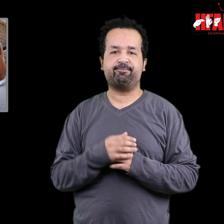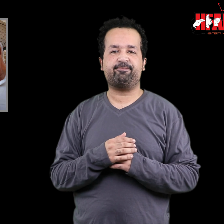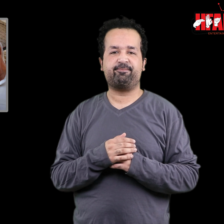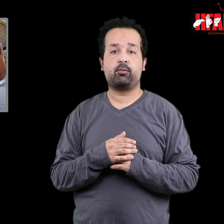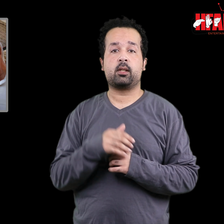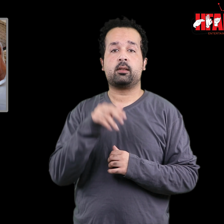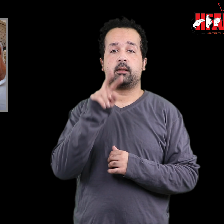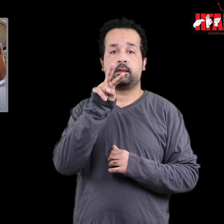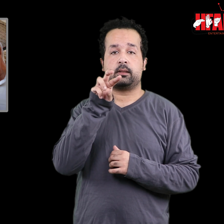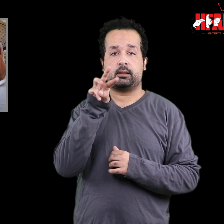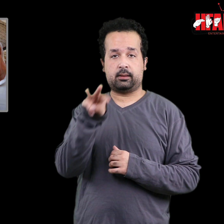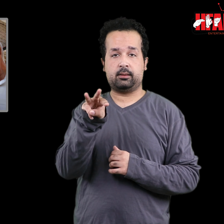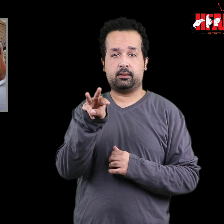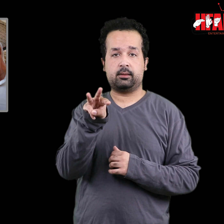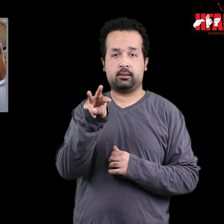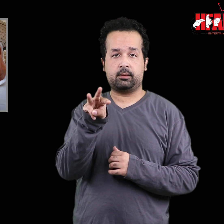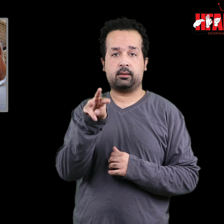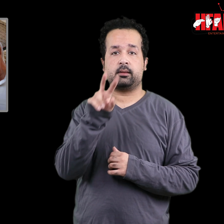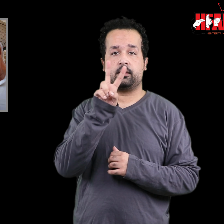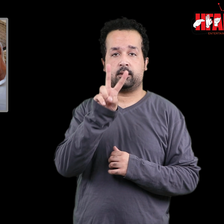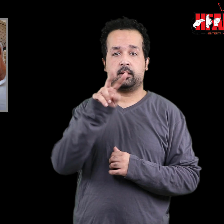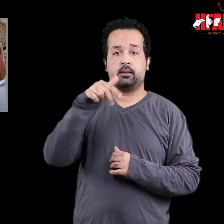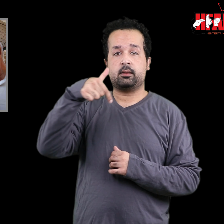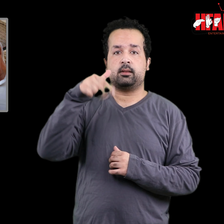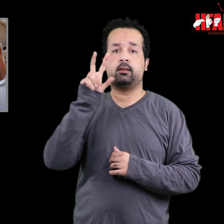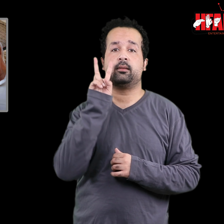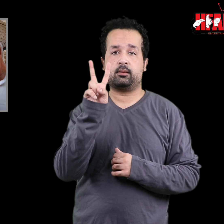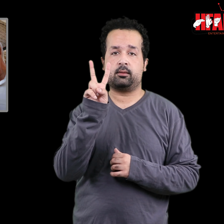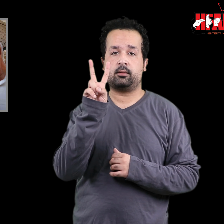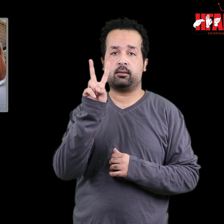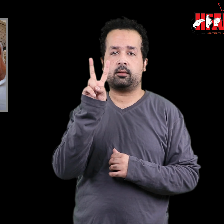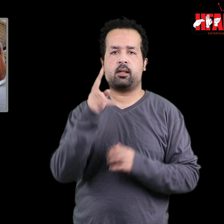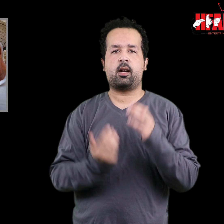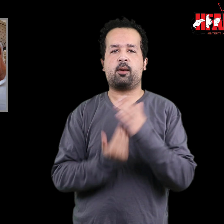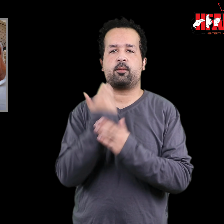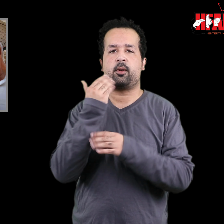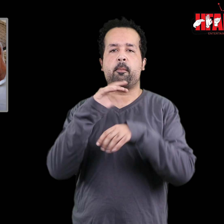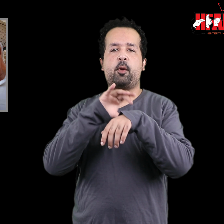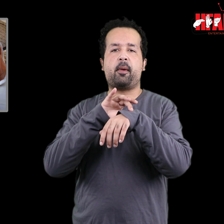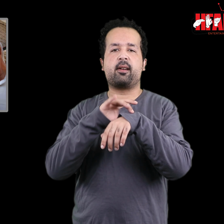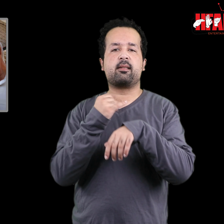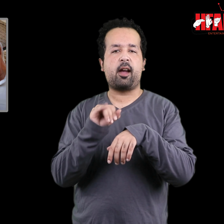reports 2,272 new cases across the country